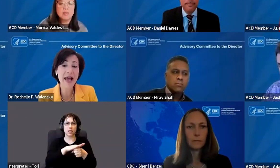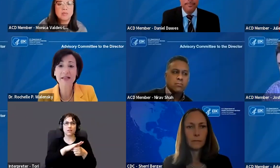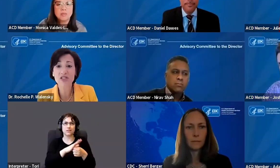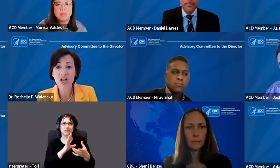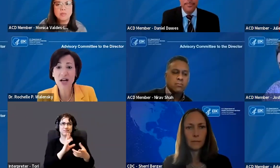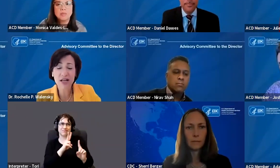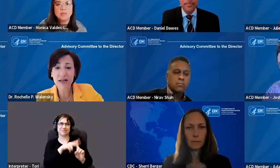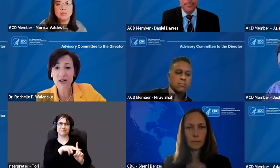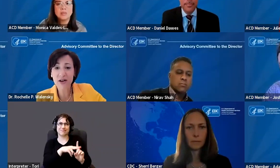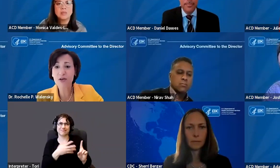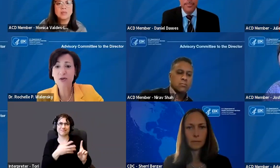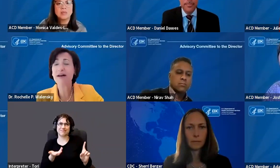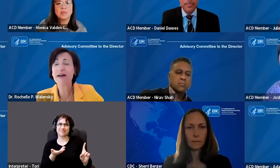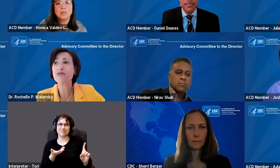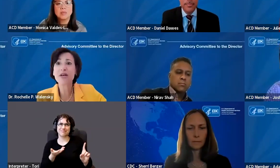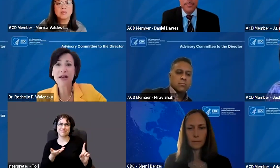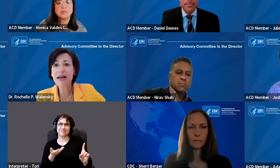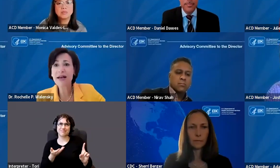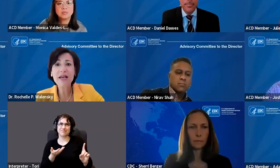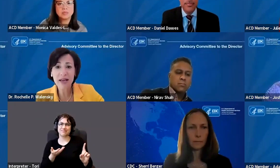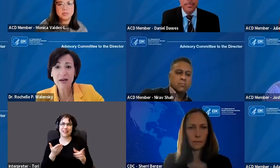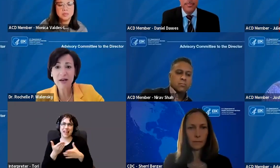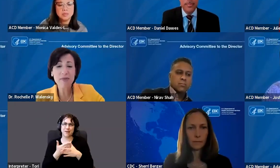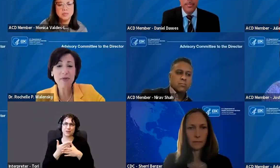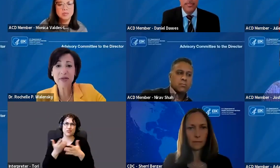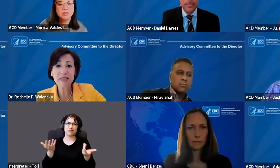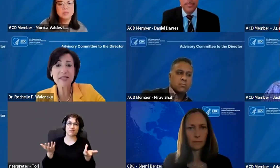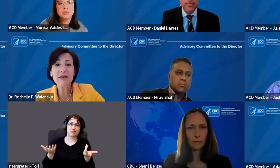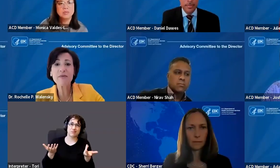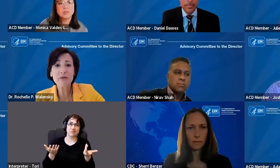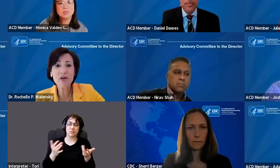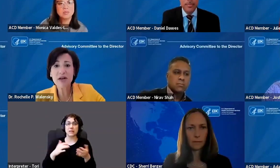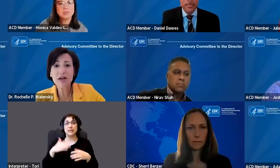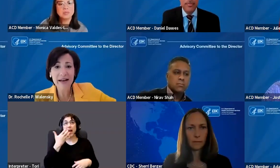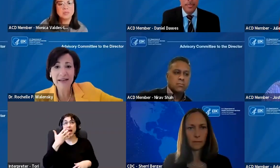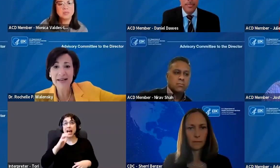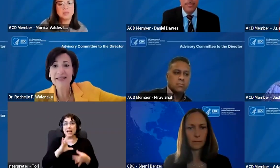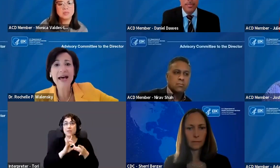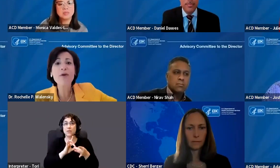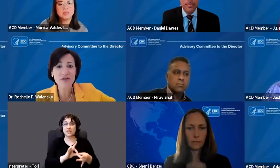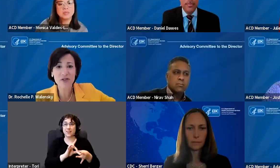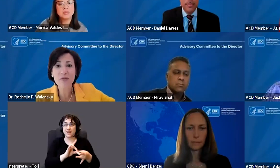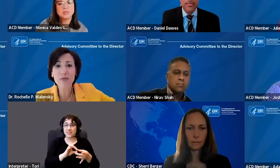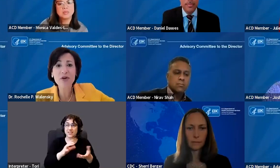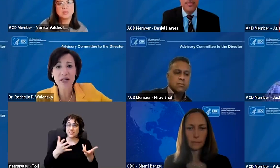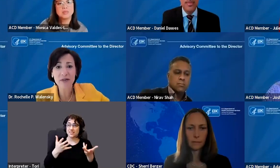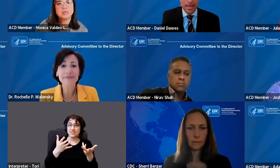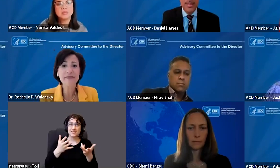You know, as Josh said, you know, if you have a heat related problem in some community, that doesn't help a different community, right?